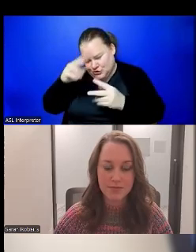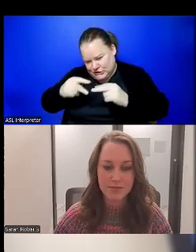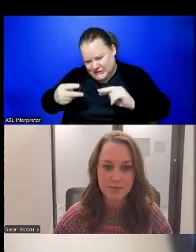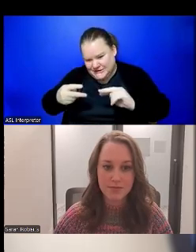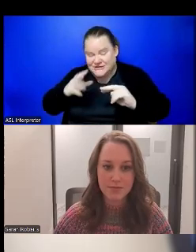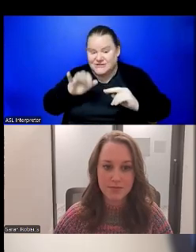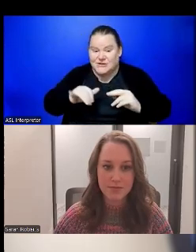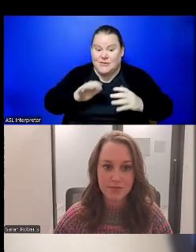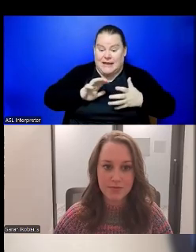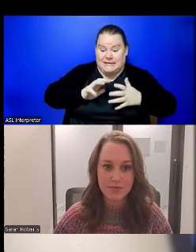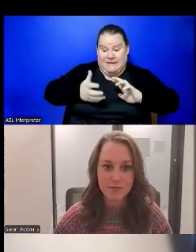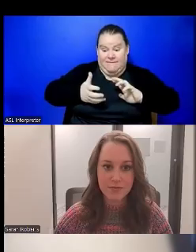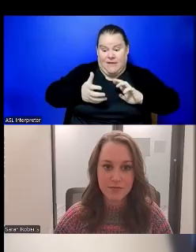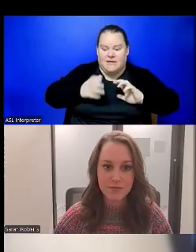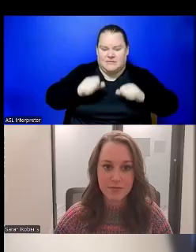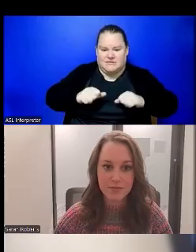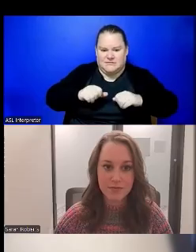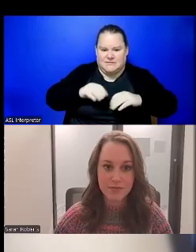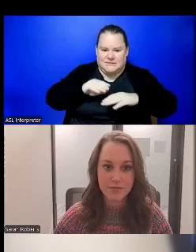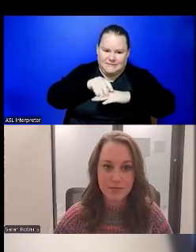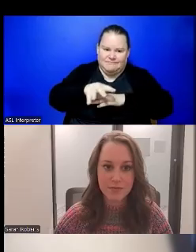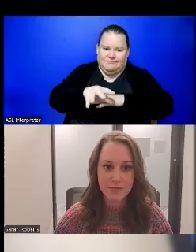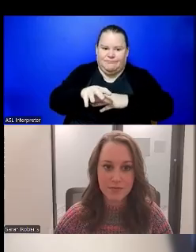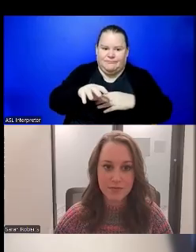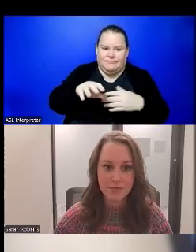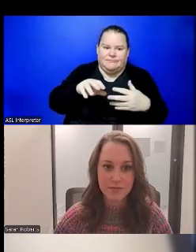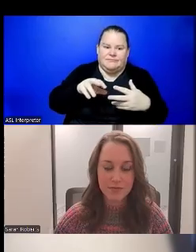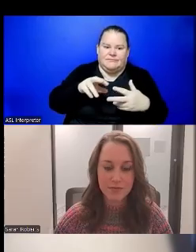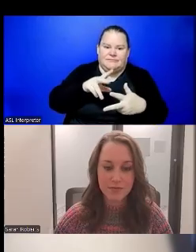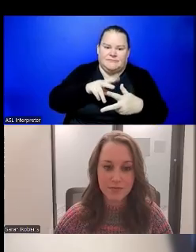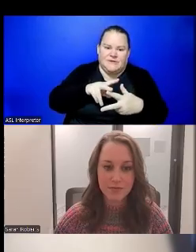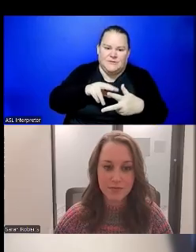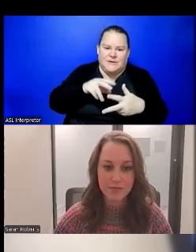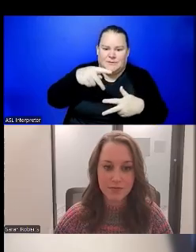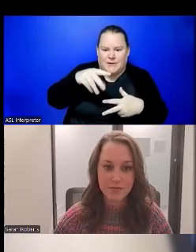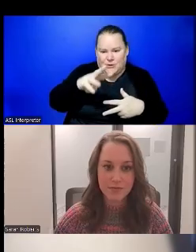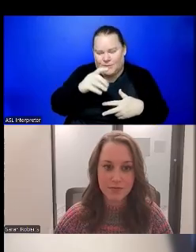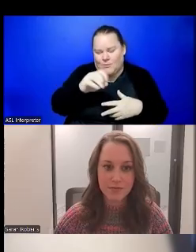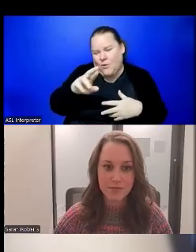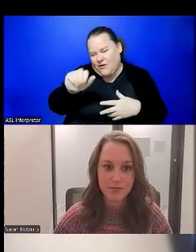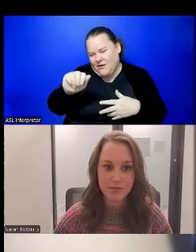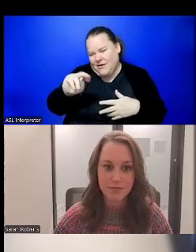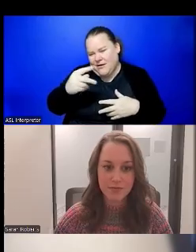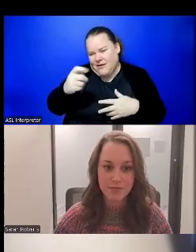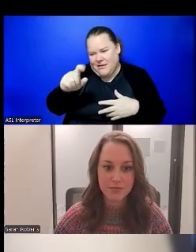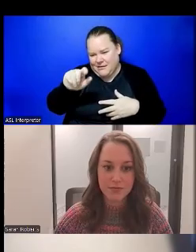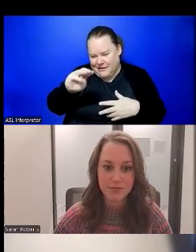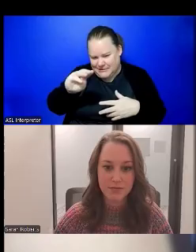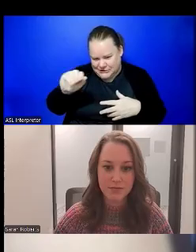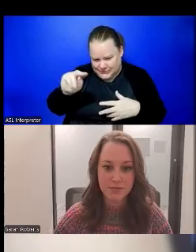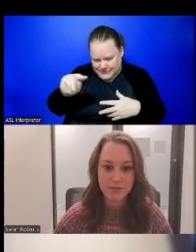in that can result in either Prada early syndrome or Angelman syndrome. Rarely, there can be something called an unbalanced